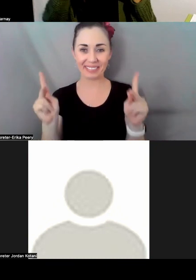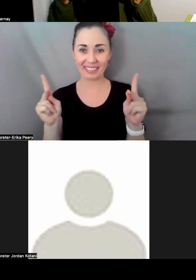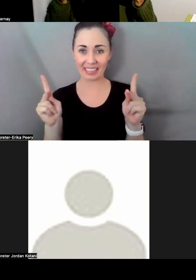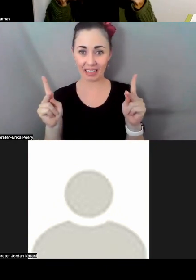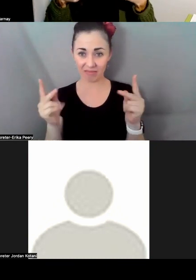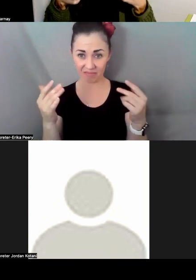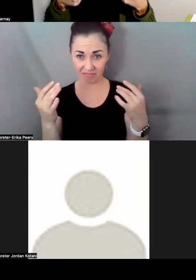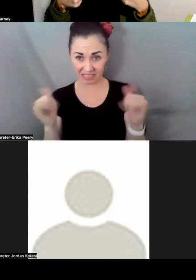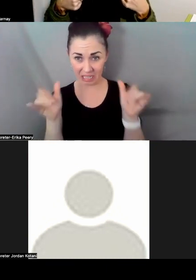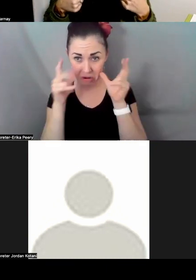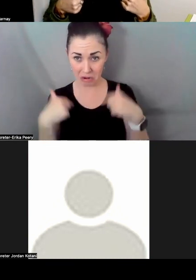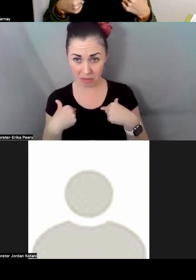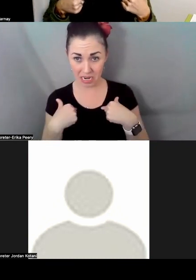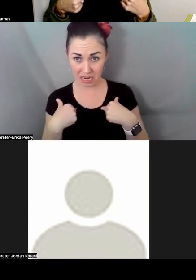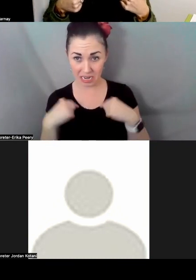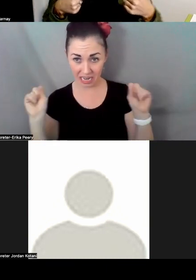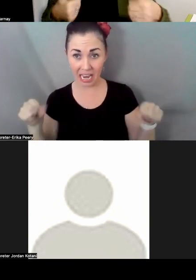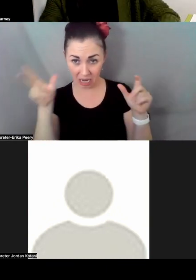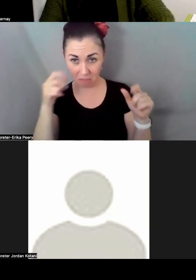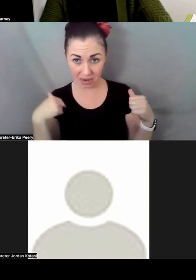People still hear me? ROZ: Yes, you're fine.